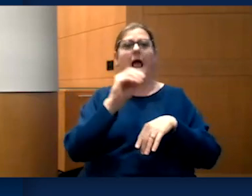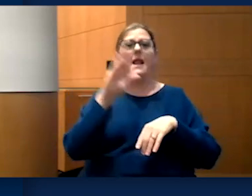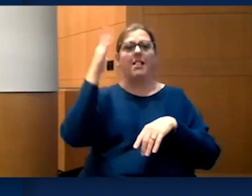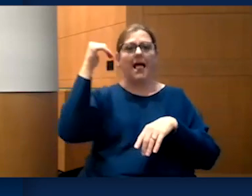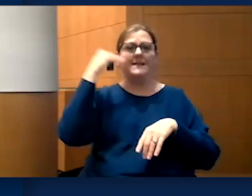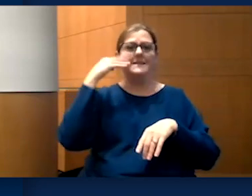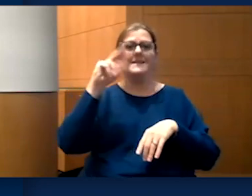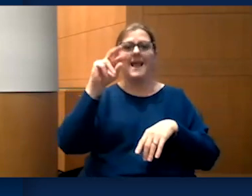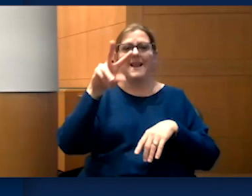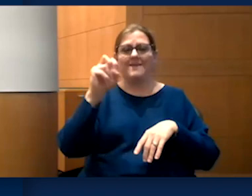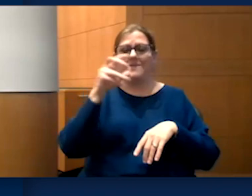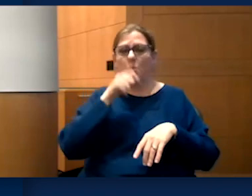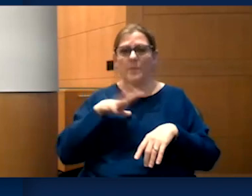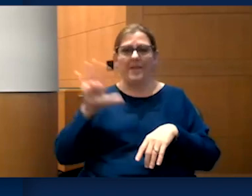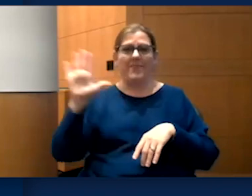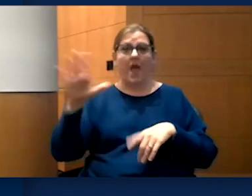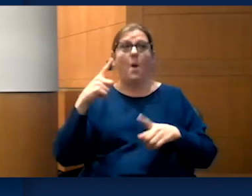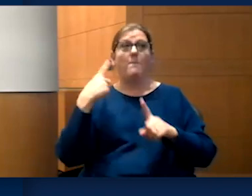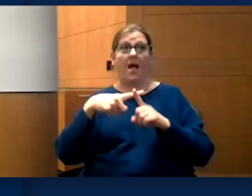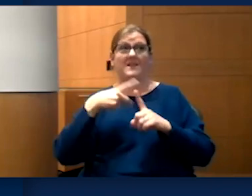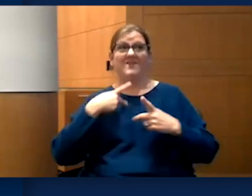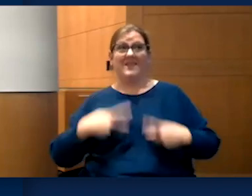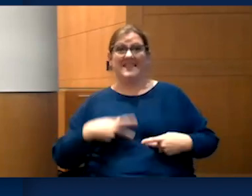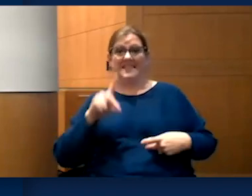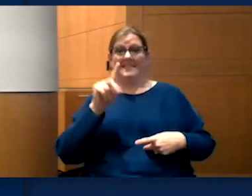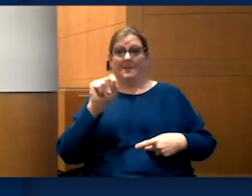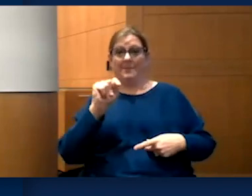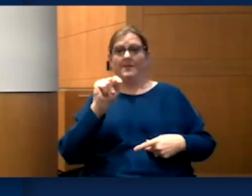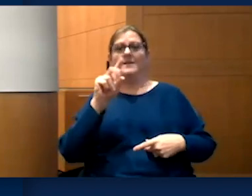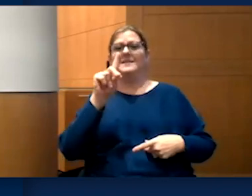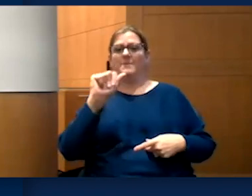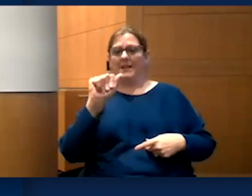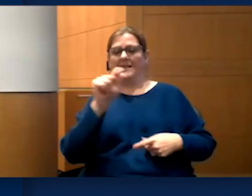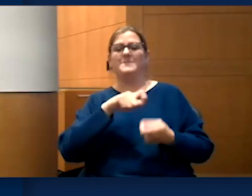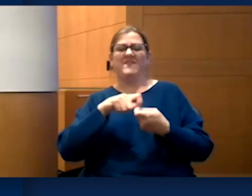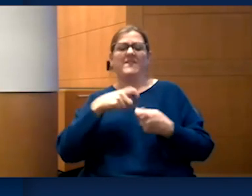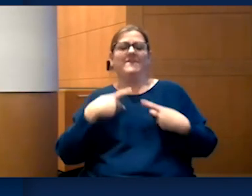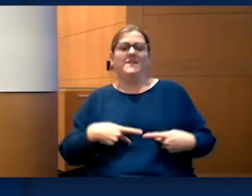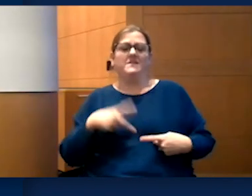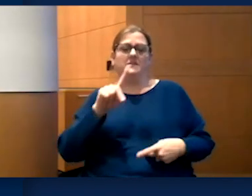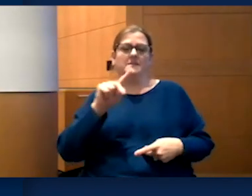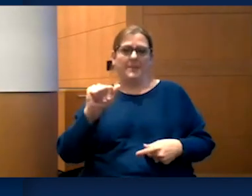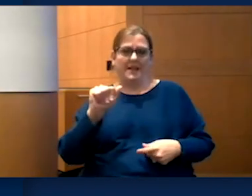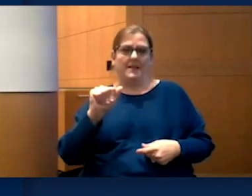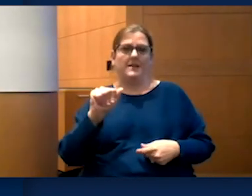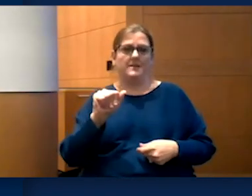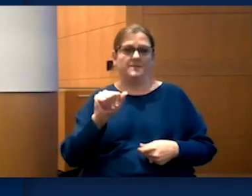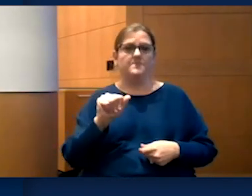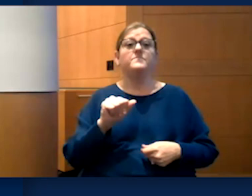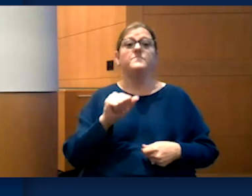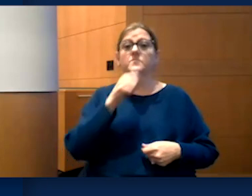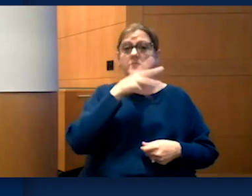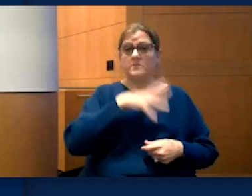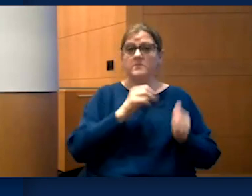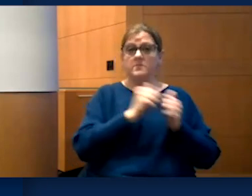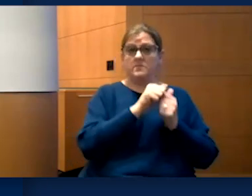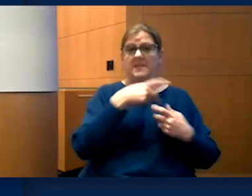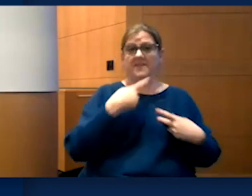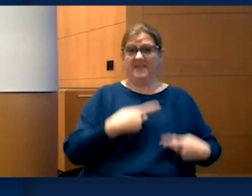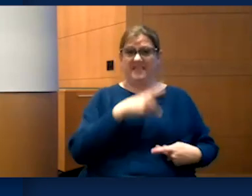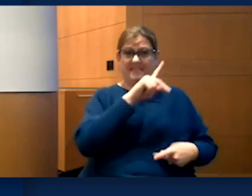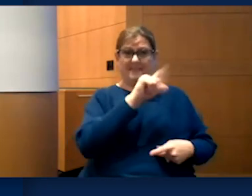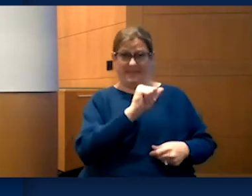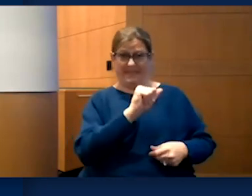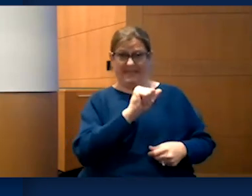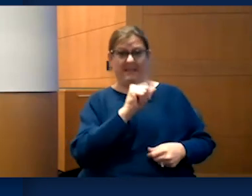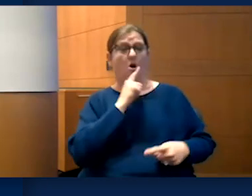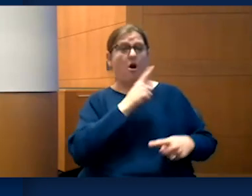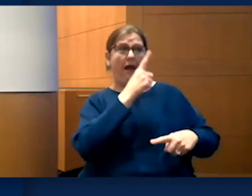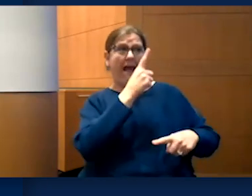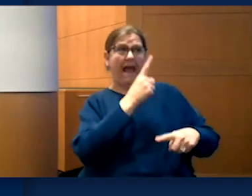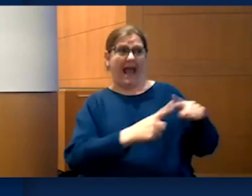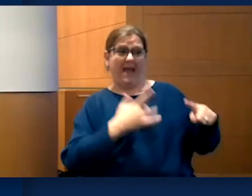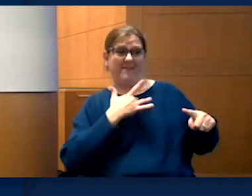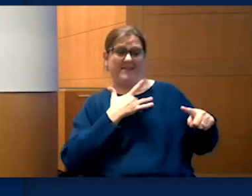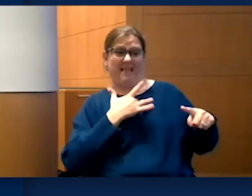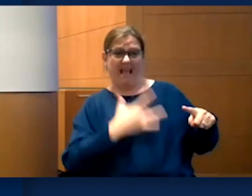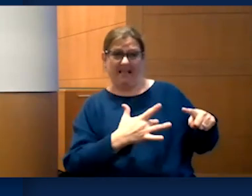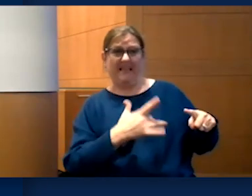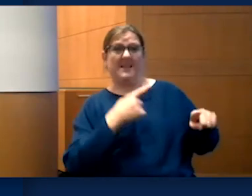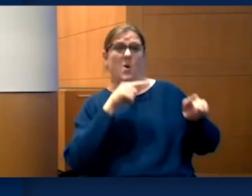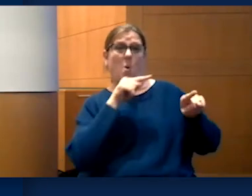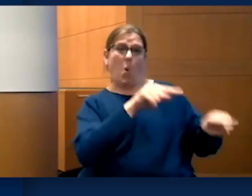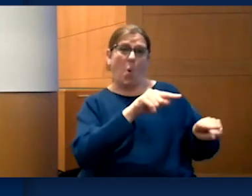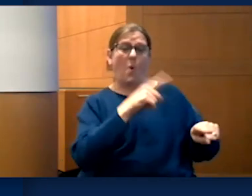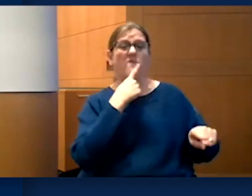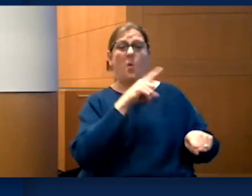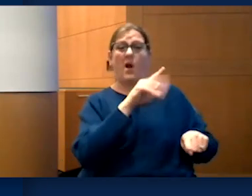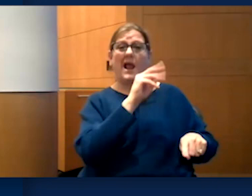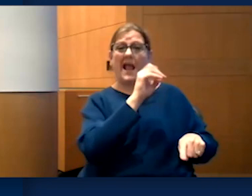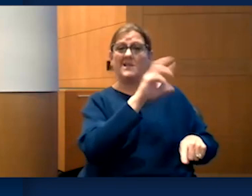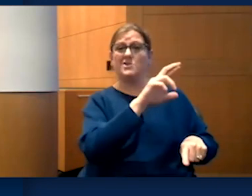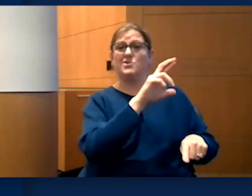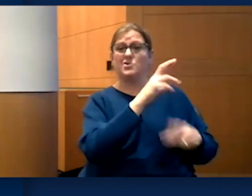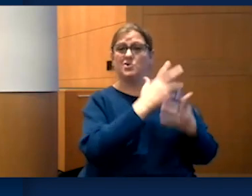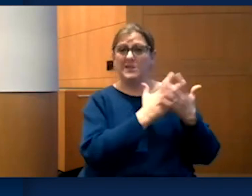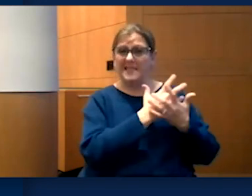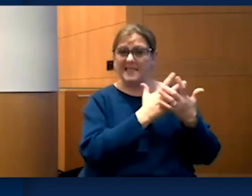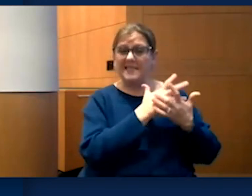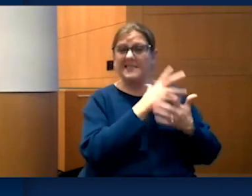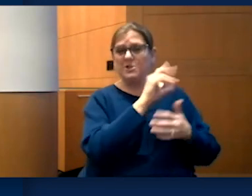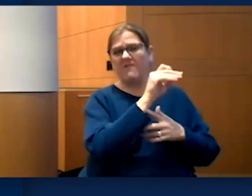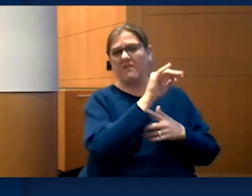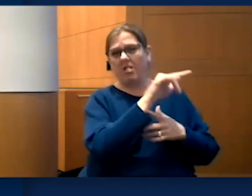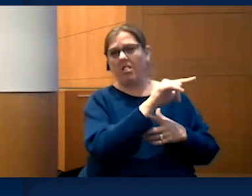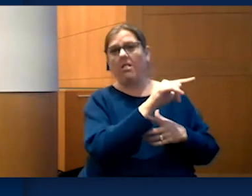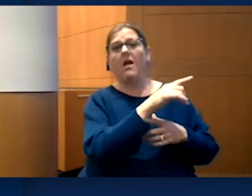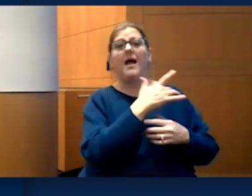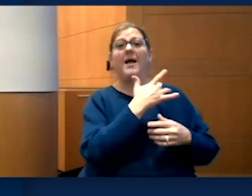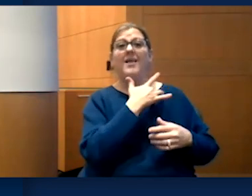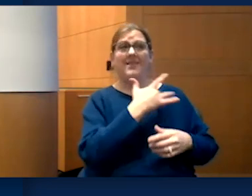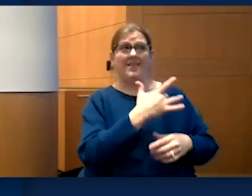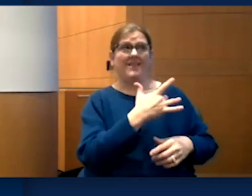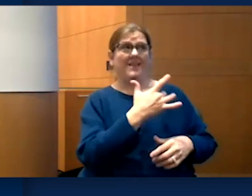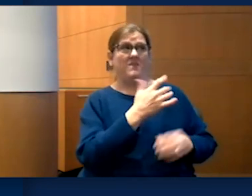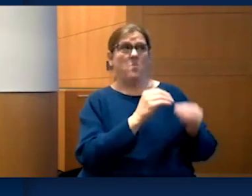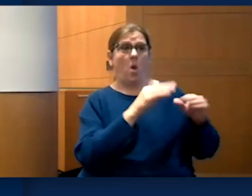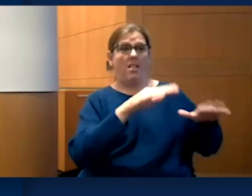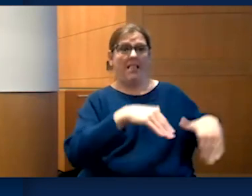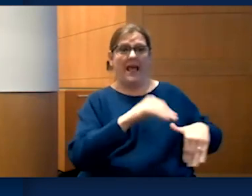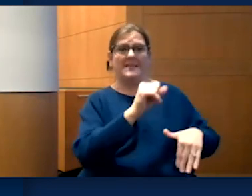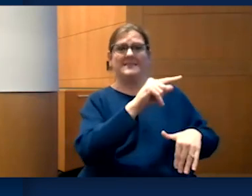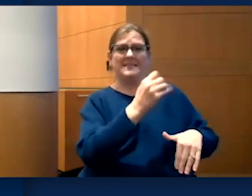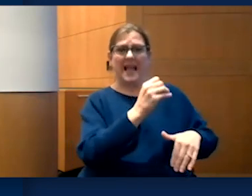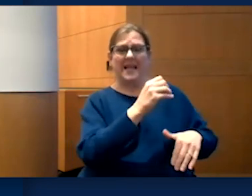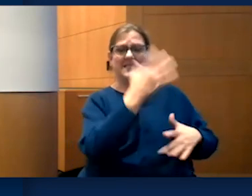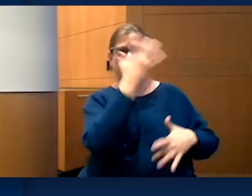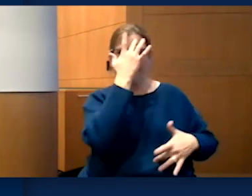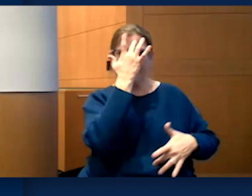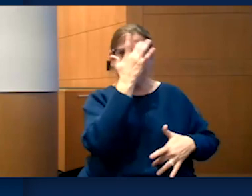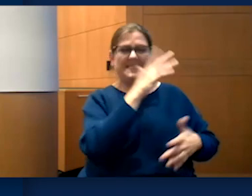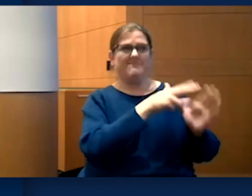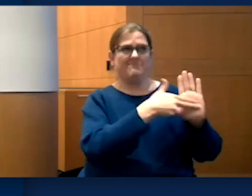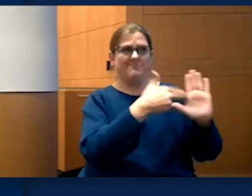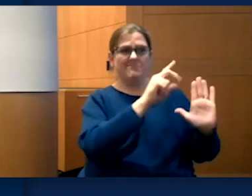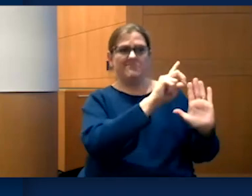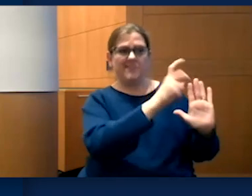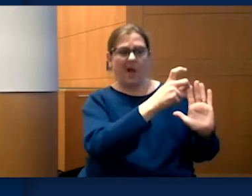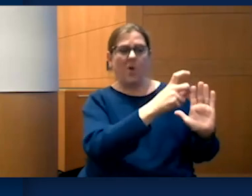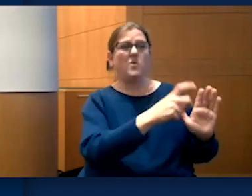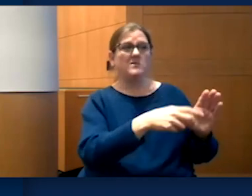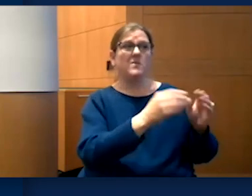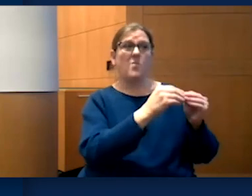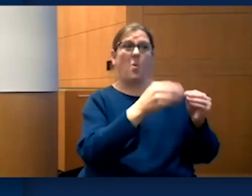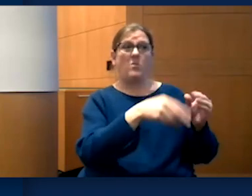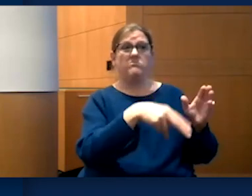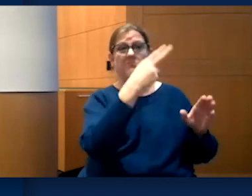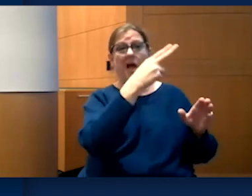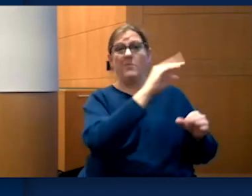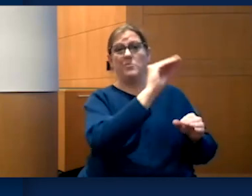Women with physical disabilities are half as likely to undergo cervical cancer screening, and therefore more likely to have late-stage disease at diagnosis with higher mortality than women who are not disabled.